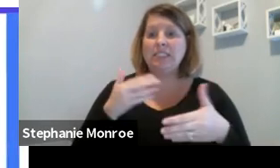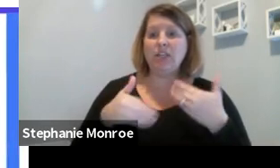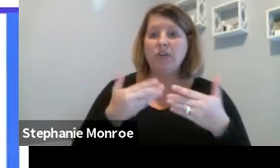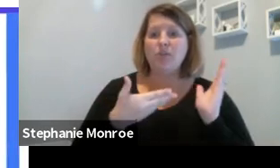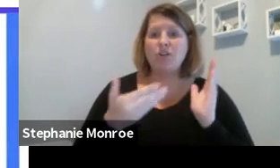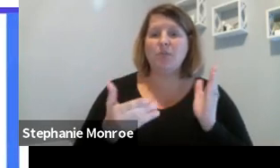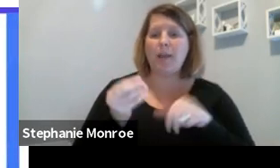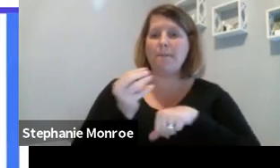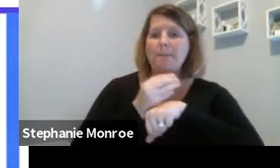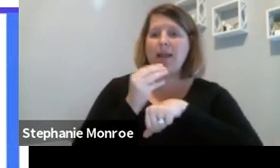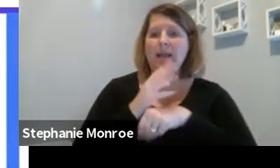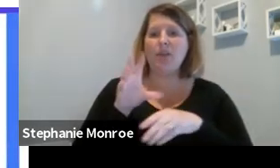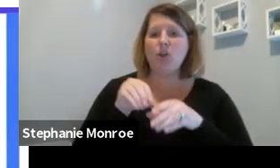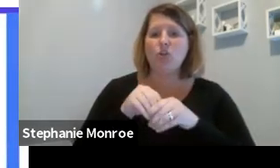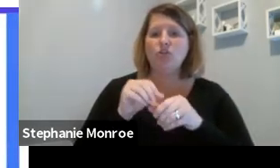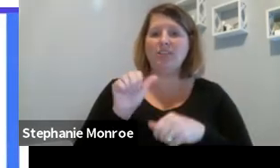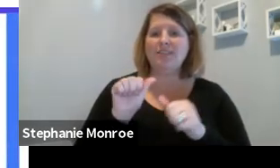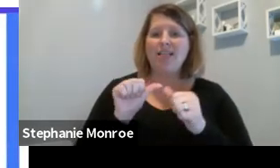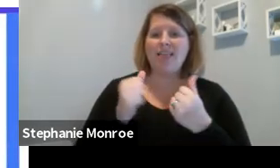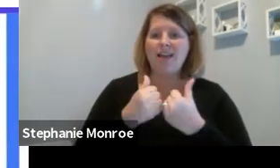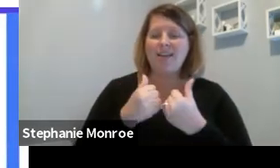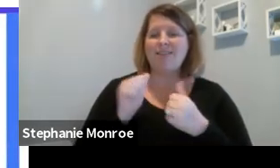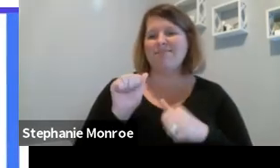the Miami Inclusion Alliance, or known as MIA.